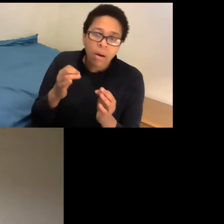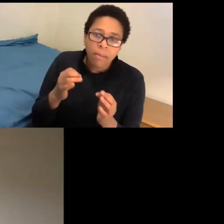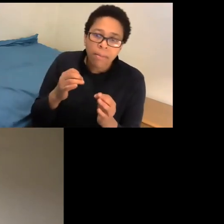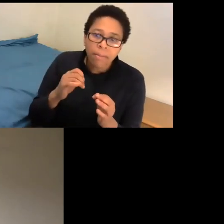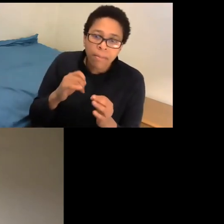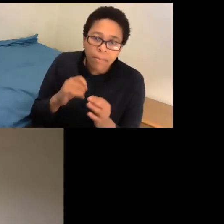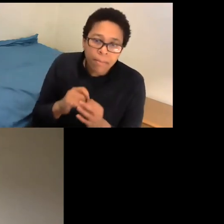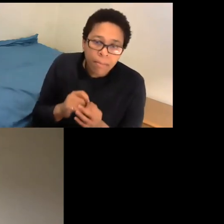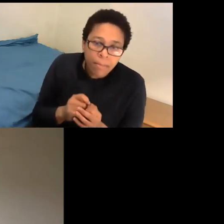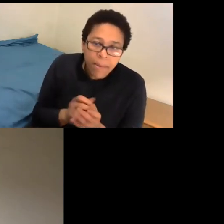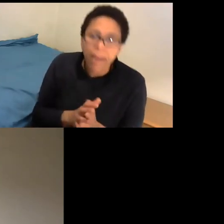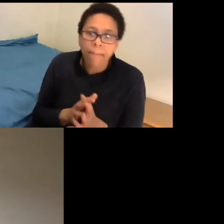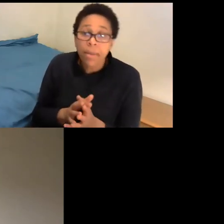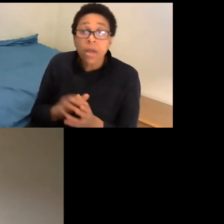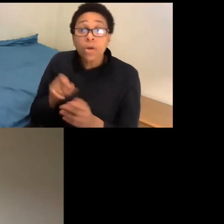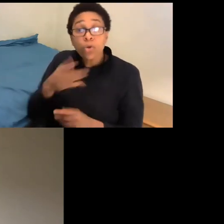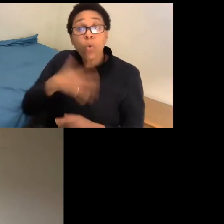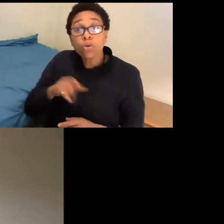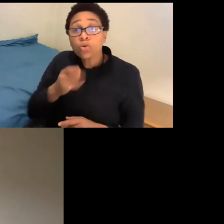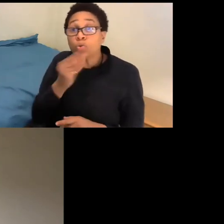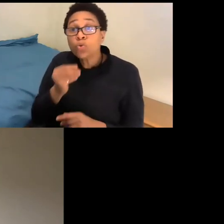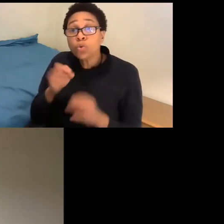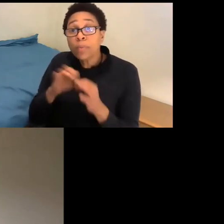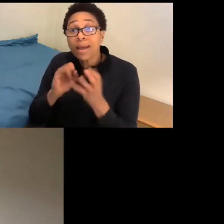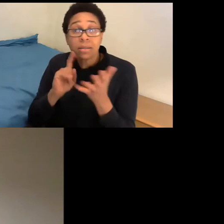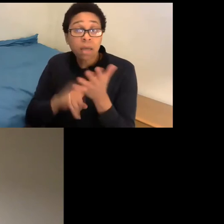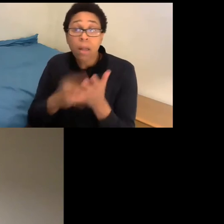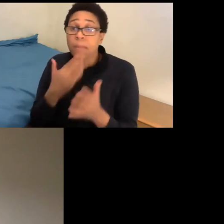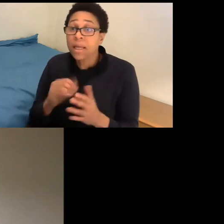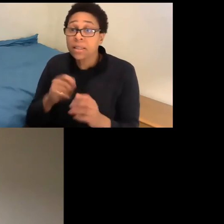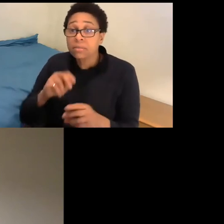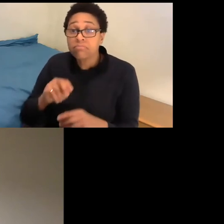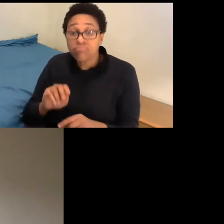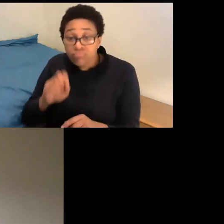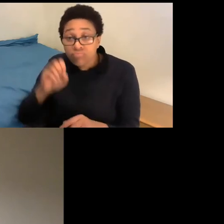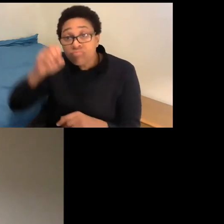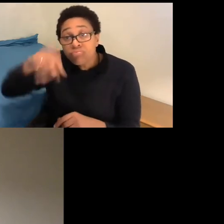in the meantime, yeah, I'd like to ask kind of what sort of upcoming projects you have on, what's cooking?